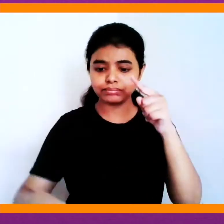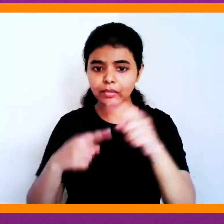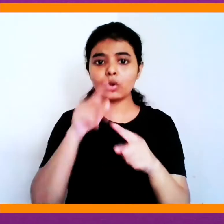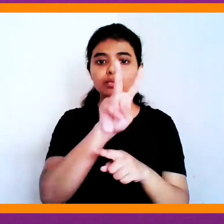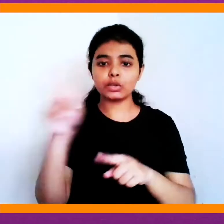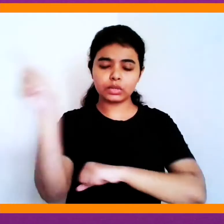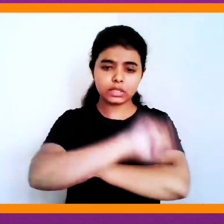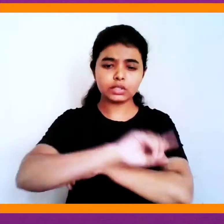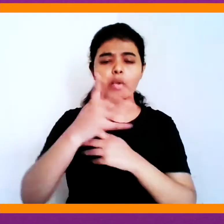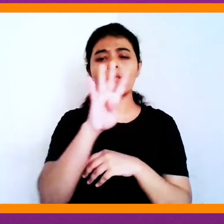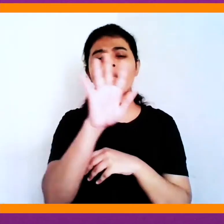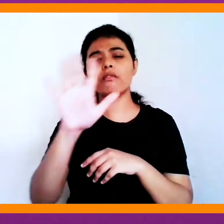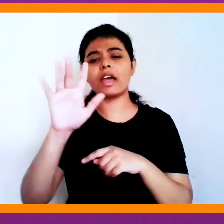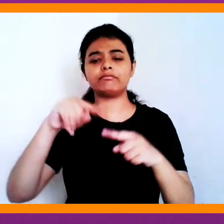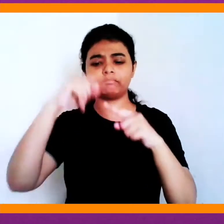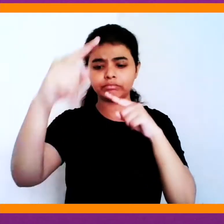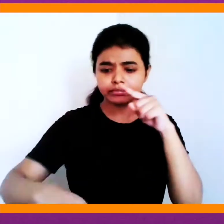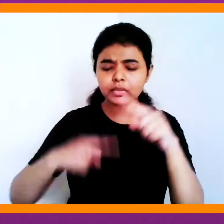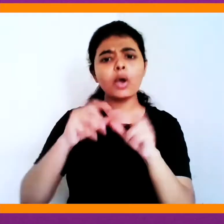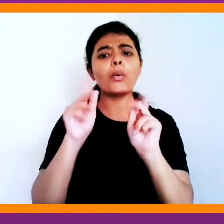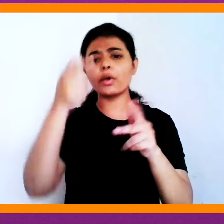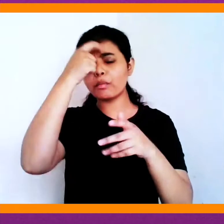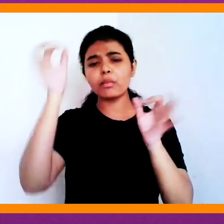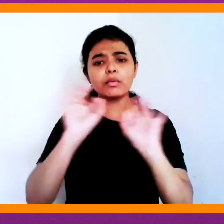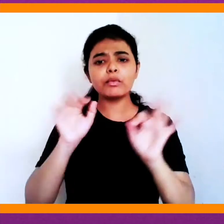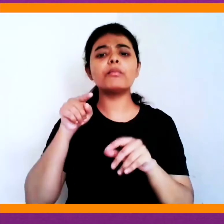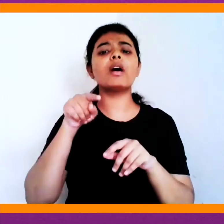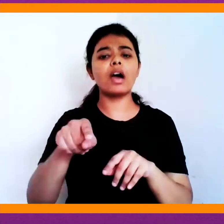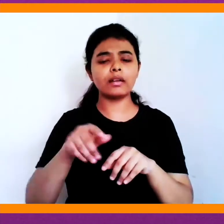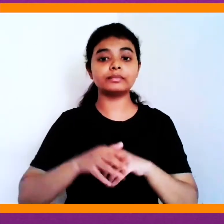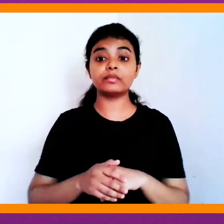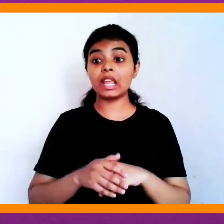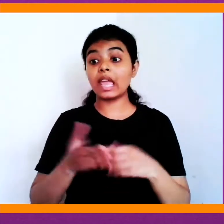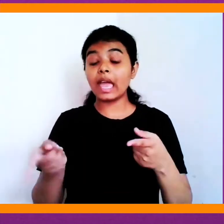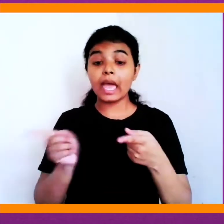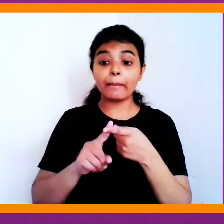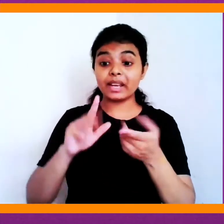also you know when there are stressors which change the period cycle so if you're traveling